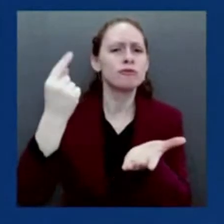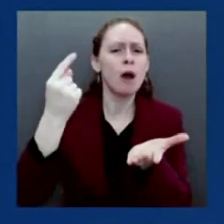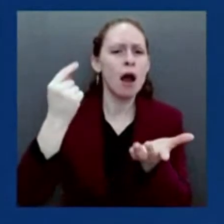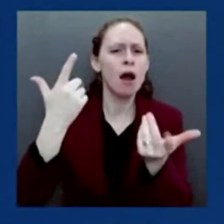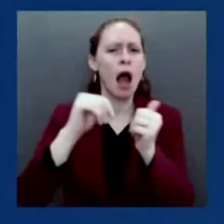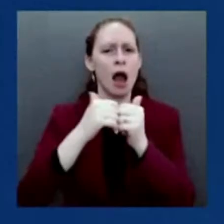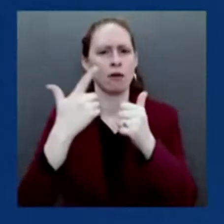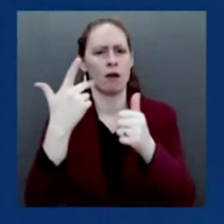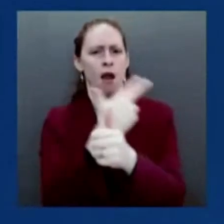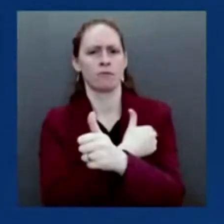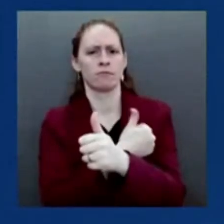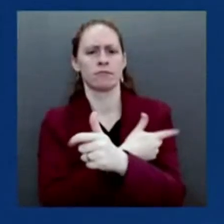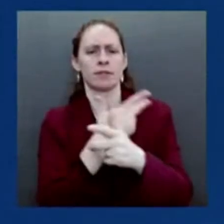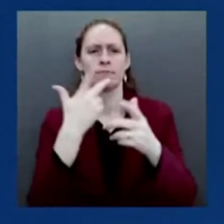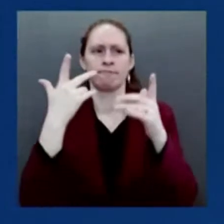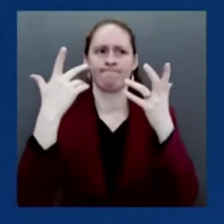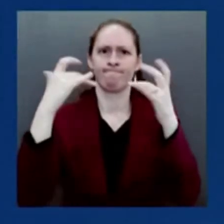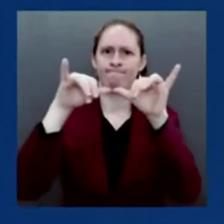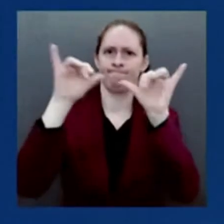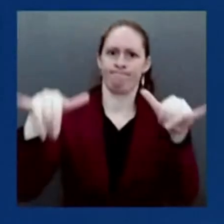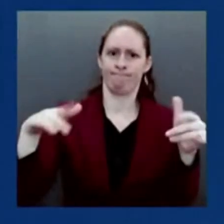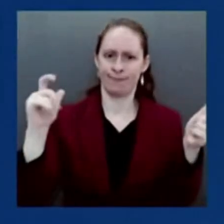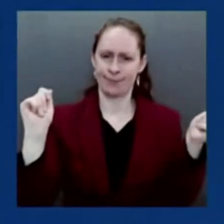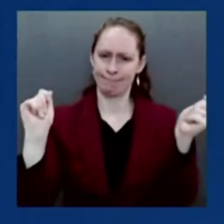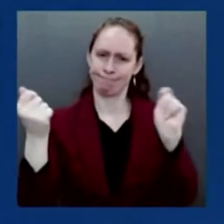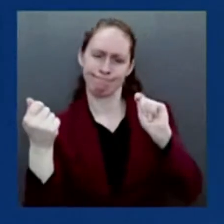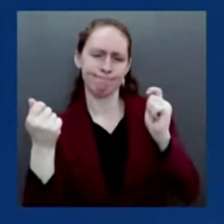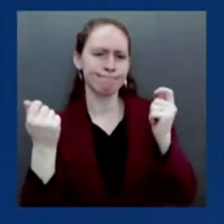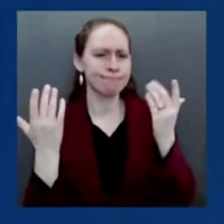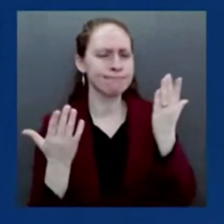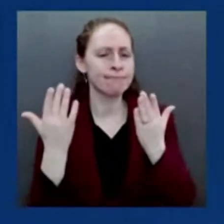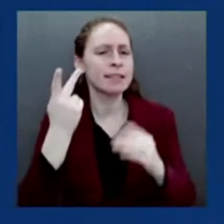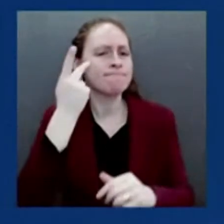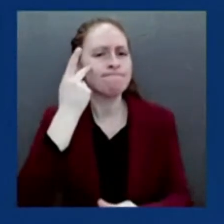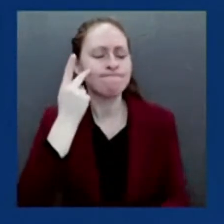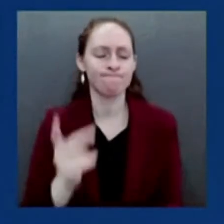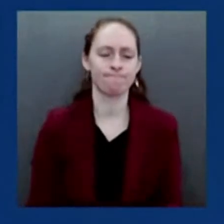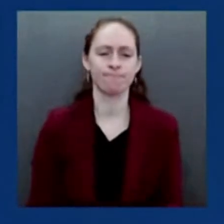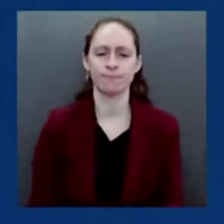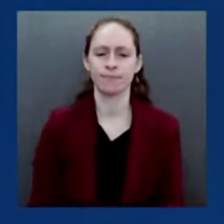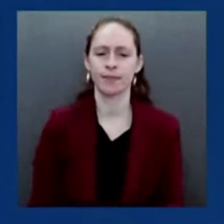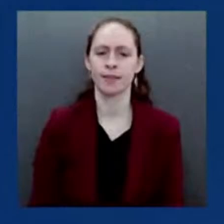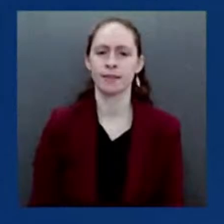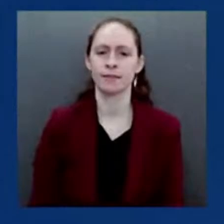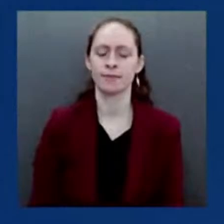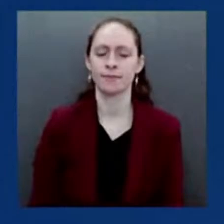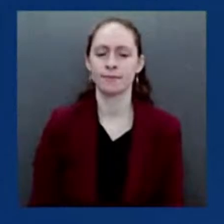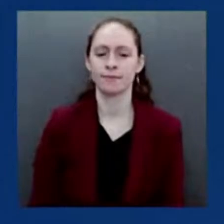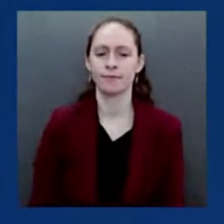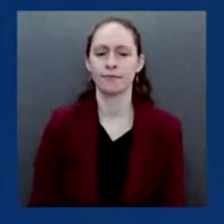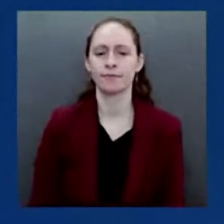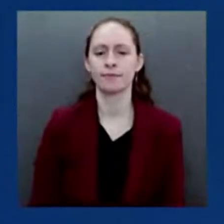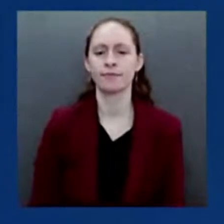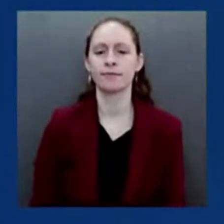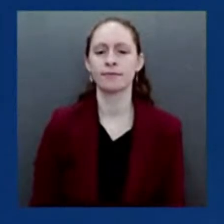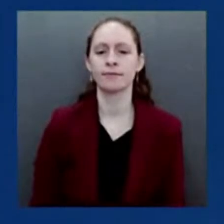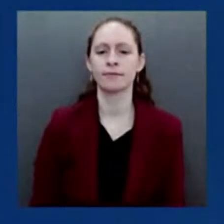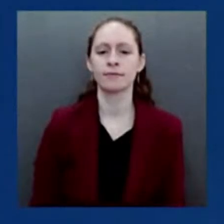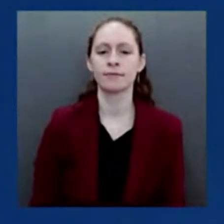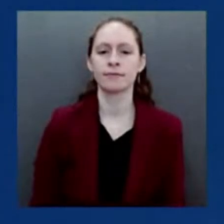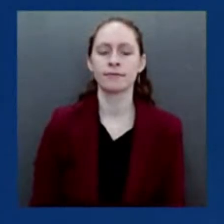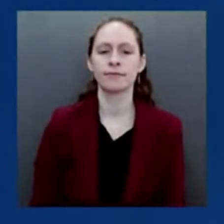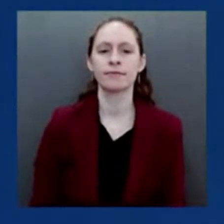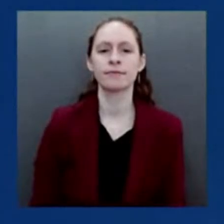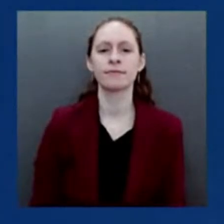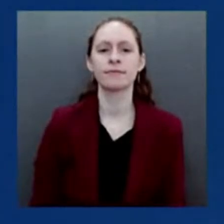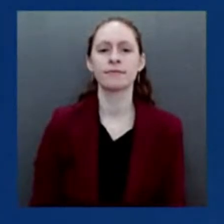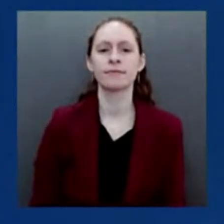LET'S GO TO SABRINA, WITH